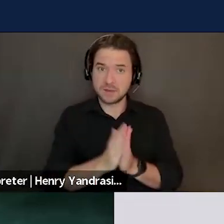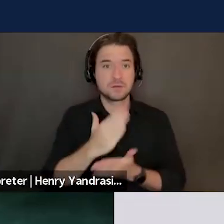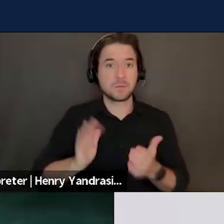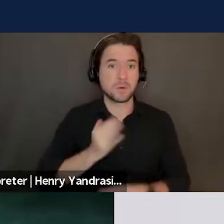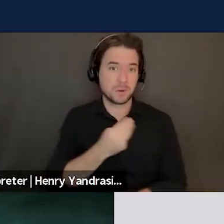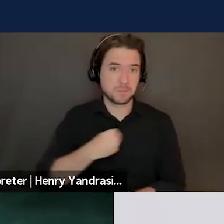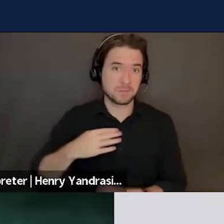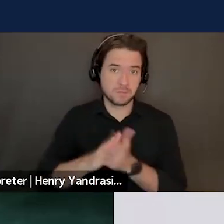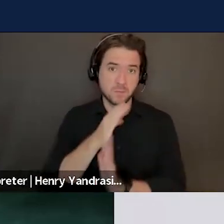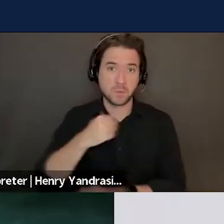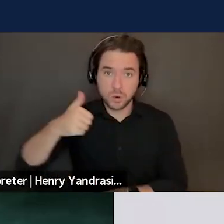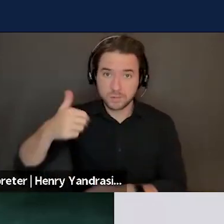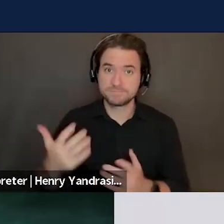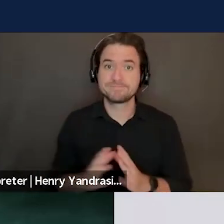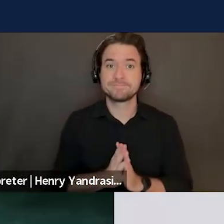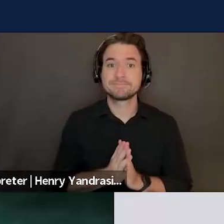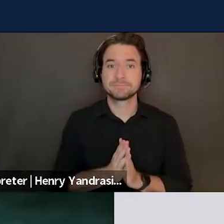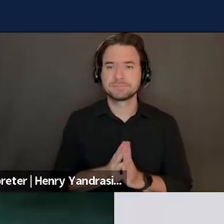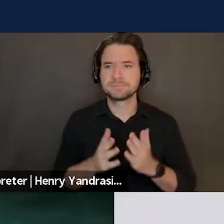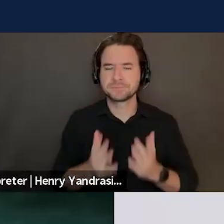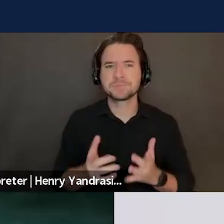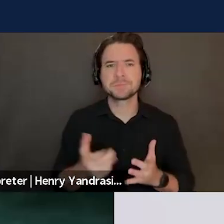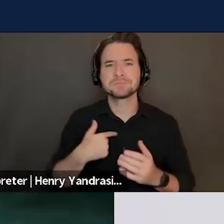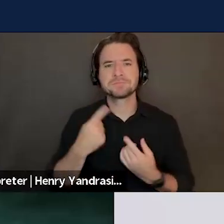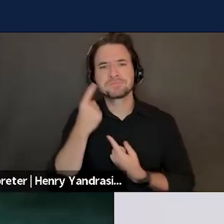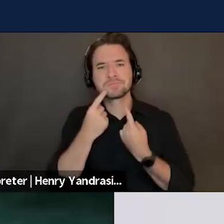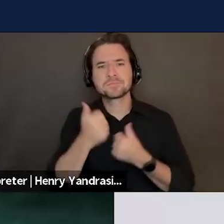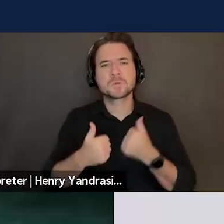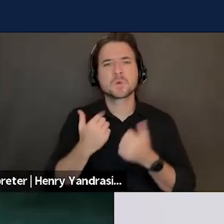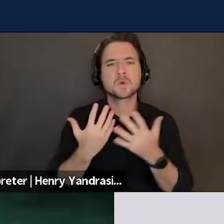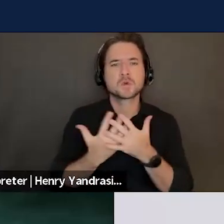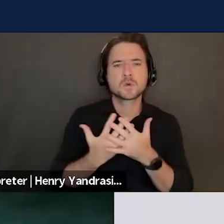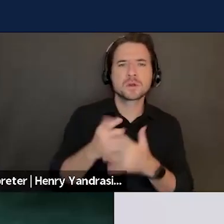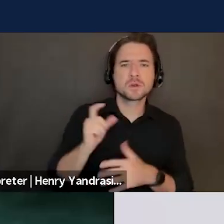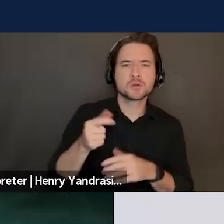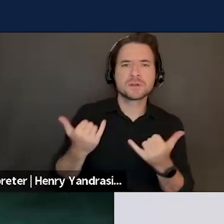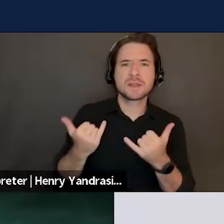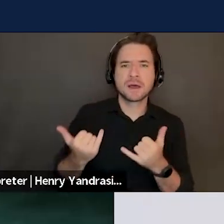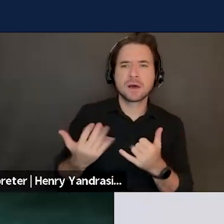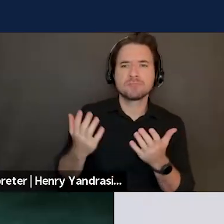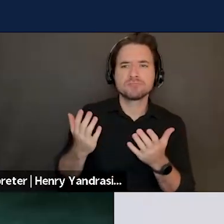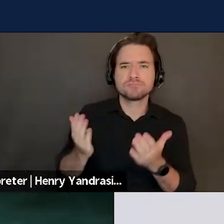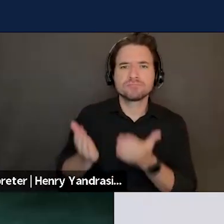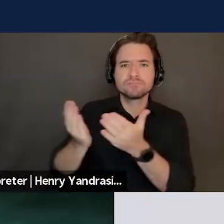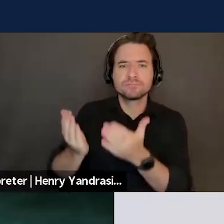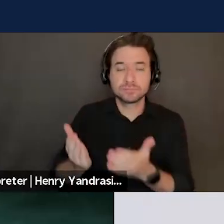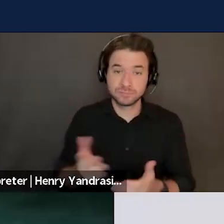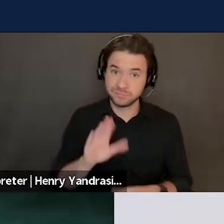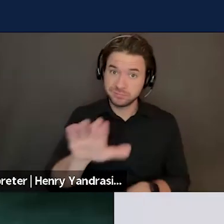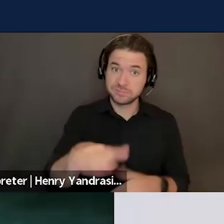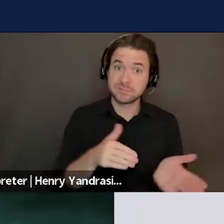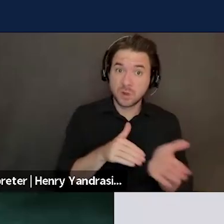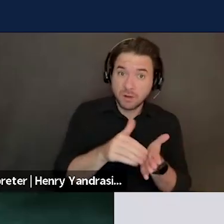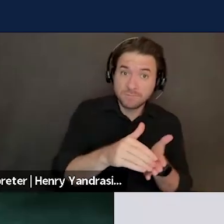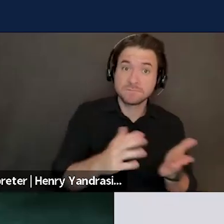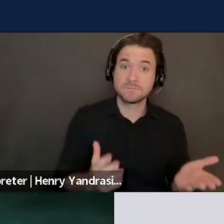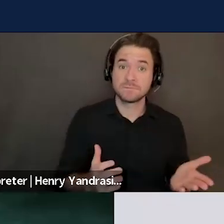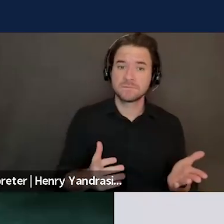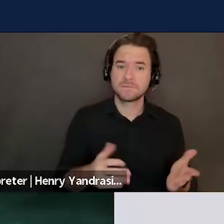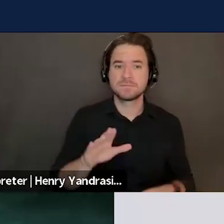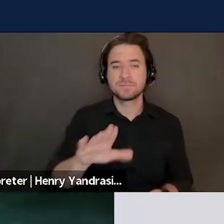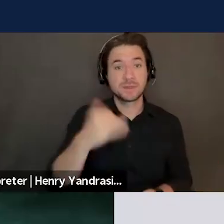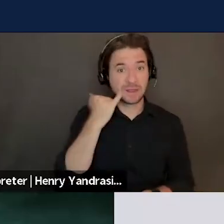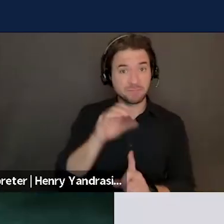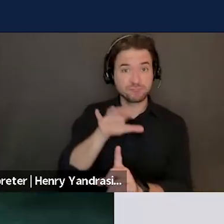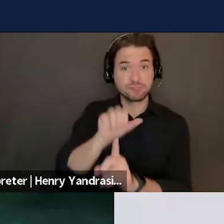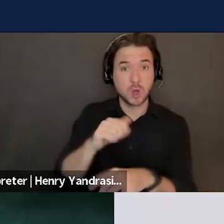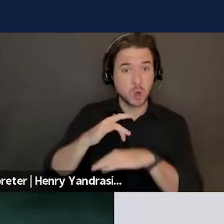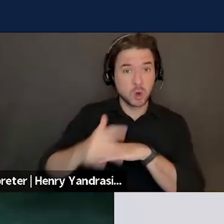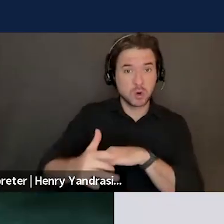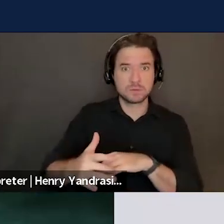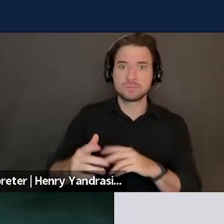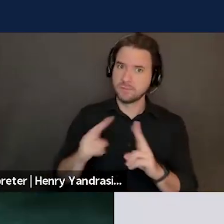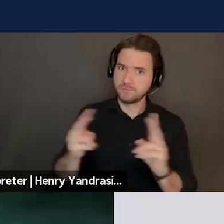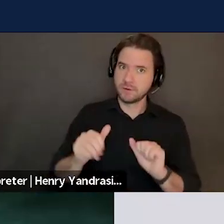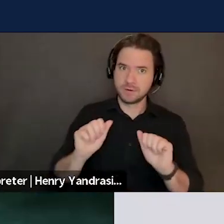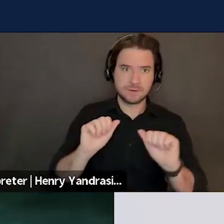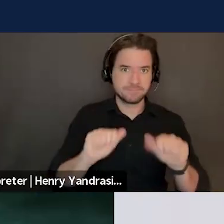We kind of like… what screening should we now see them getting? Because a lot of times, you know, we try to… Like, if you catch things early, it's very, very, very treatable.